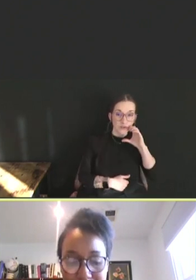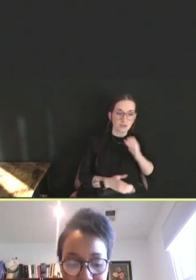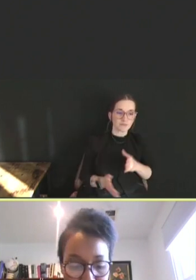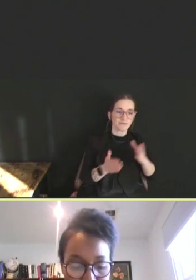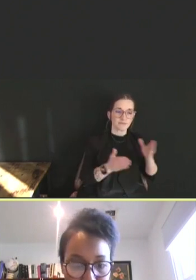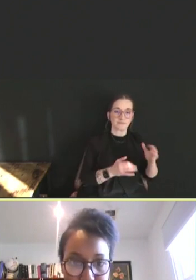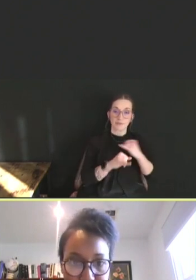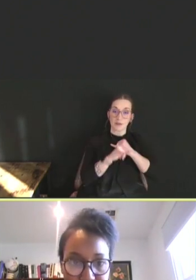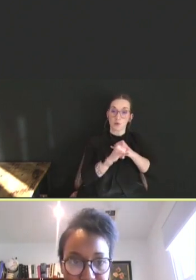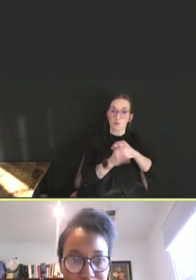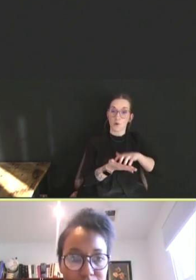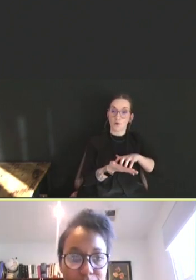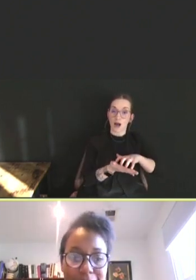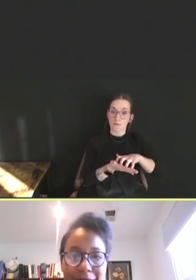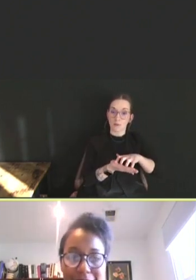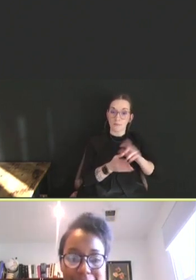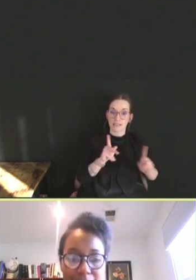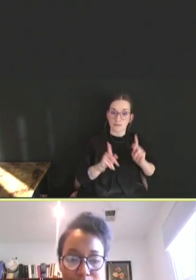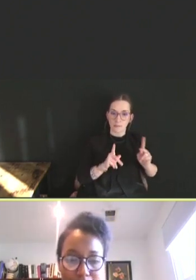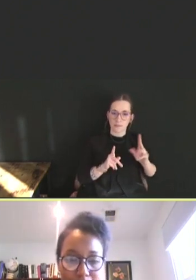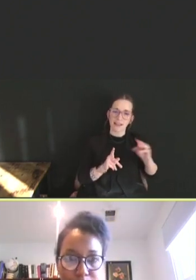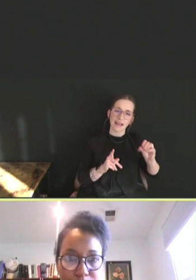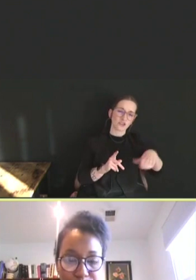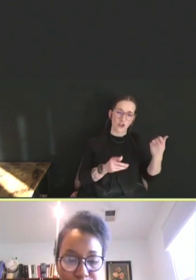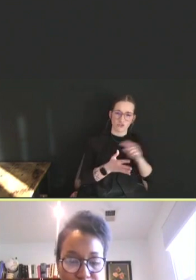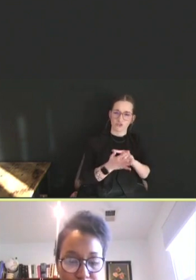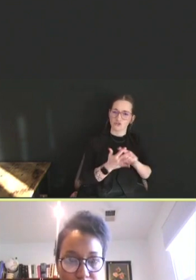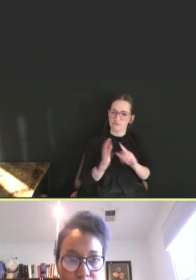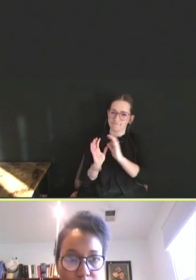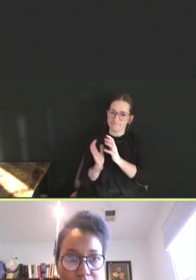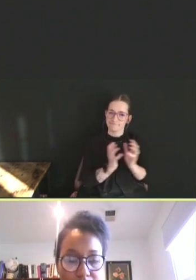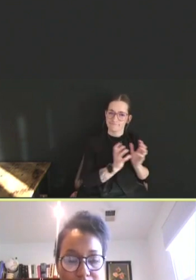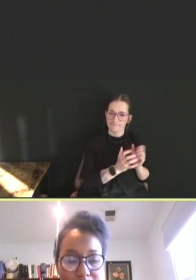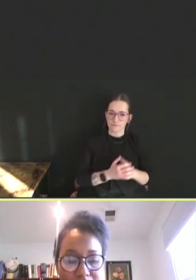others. Next slide, please.